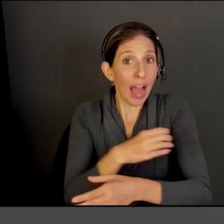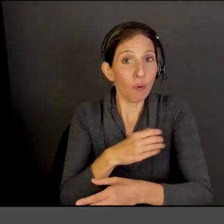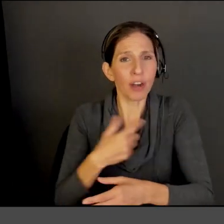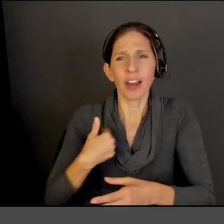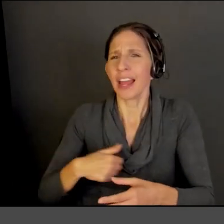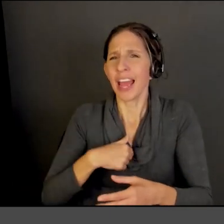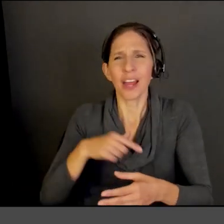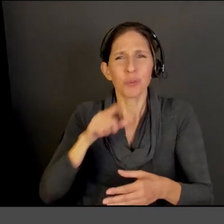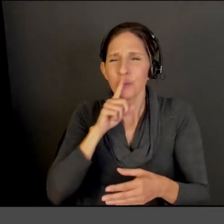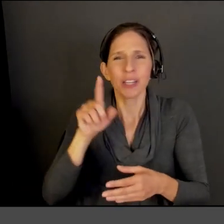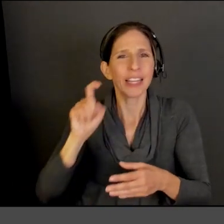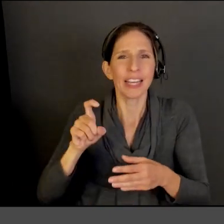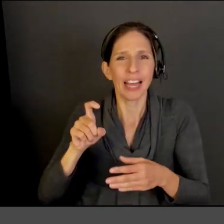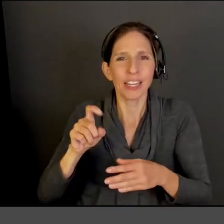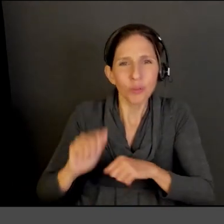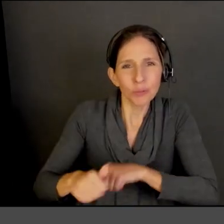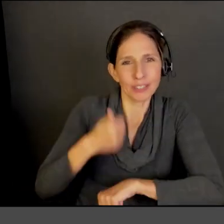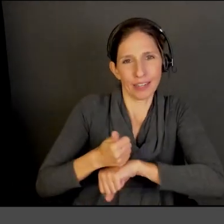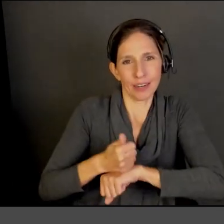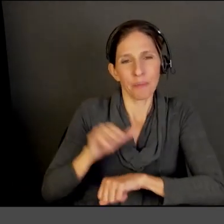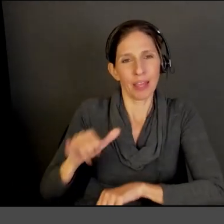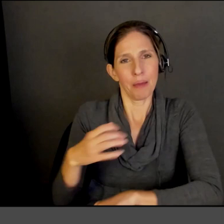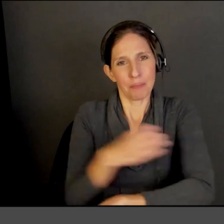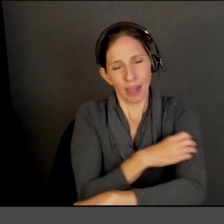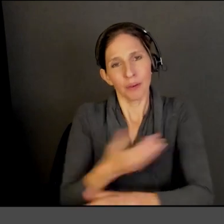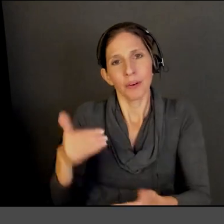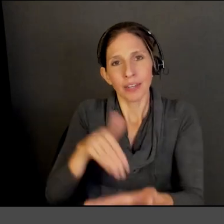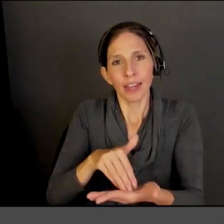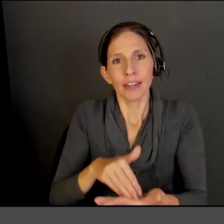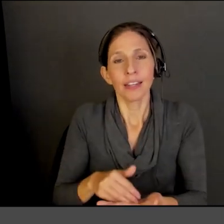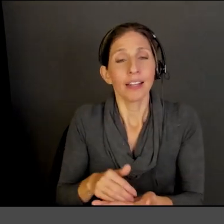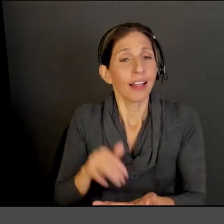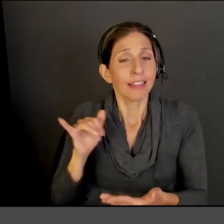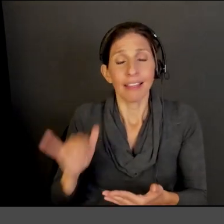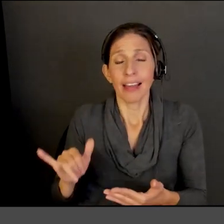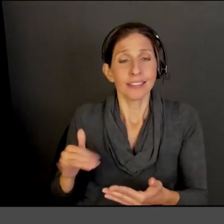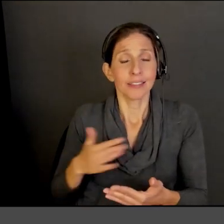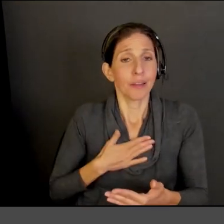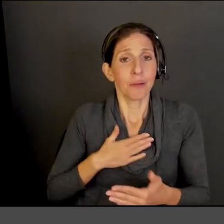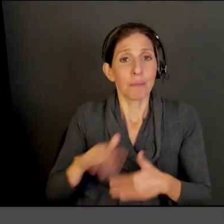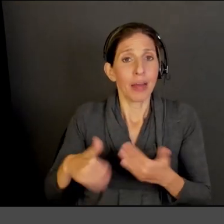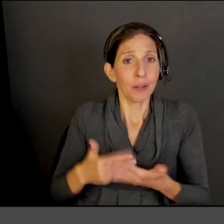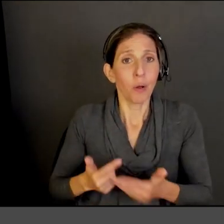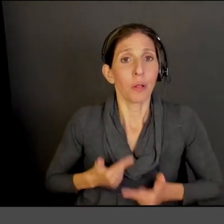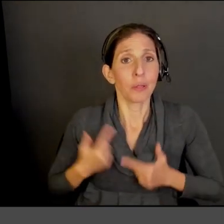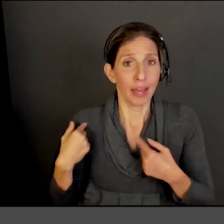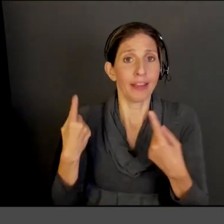THAT'S BEEN MY THAT'S BEEN MOST OF MY LIFE IS WORKING IN COMMUNITIES AND SCHOOLS, AS YOU KNOW.